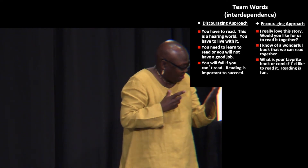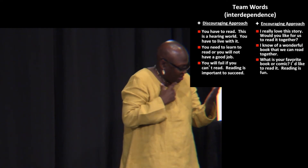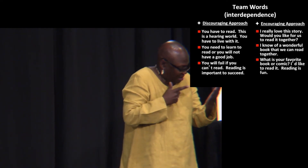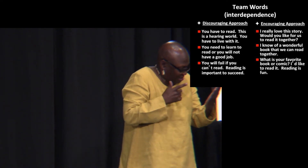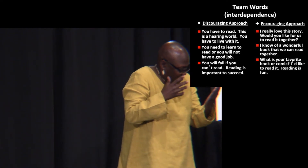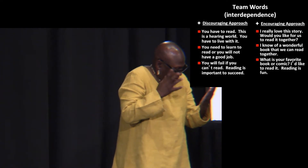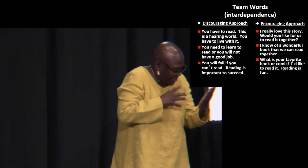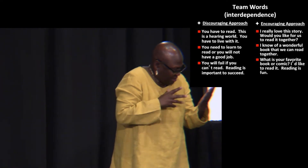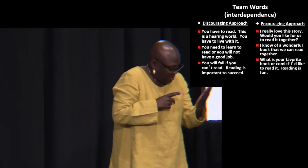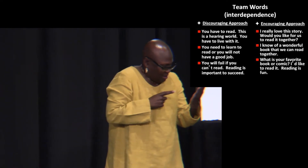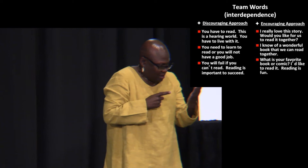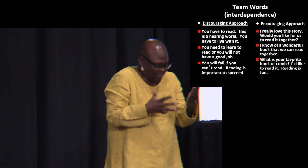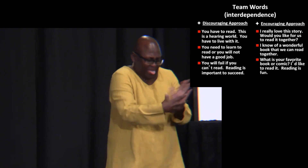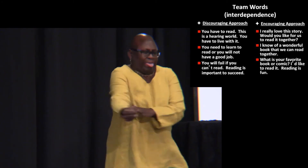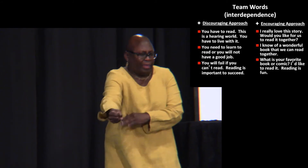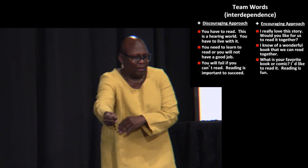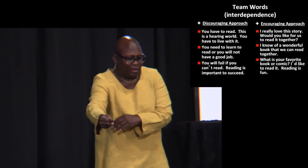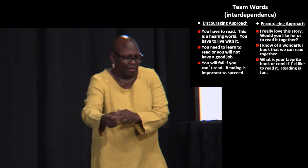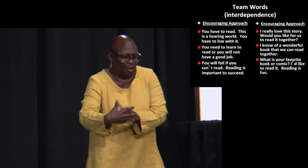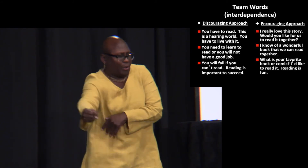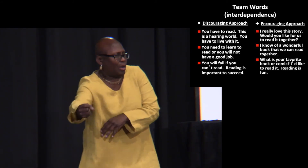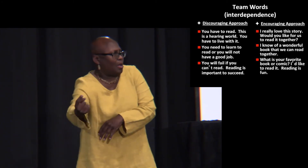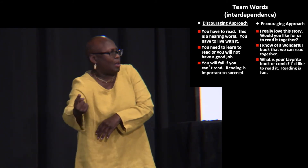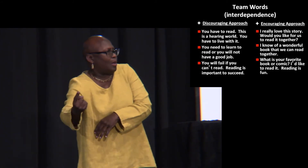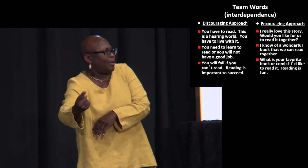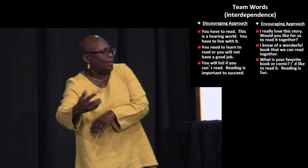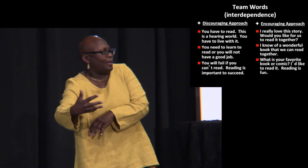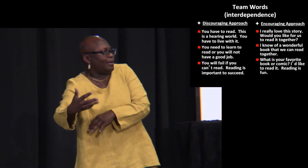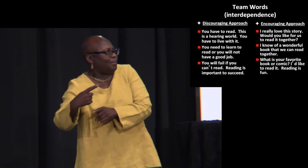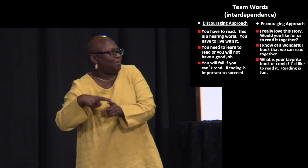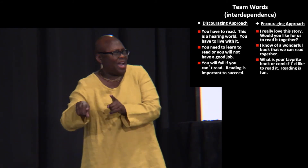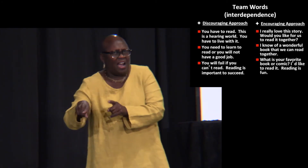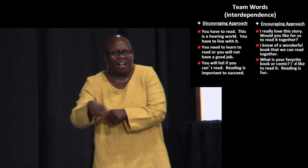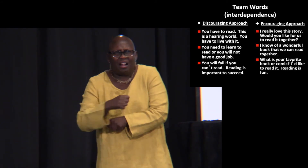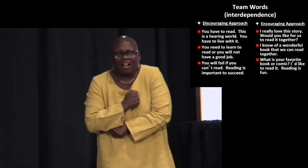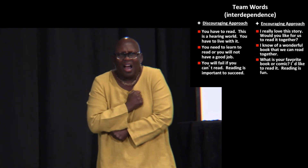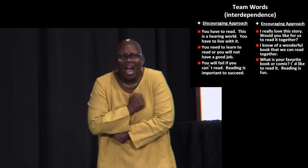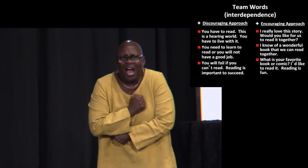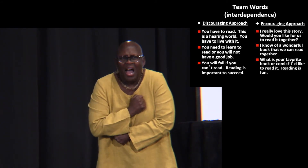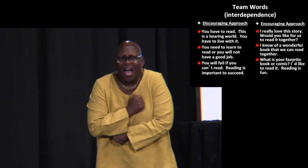land have loved them ever since. I have a trick I use to spark interest in reading.